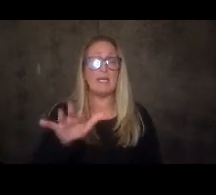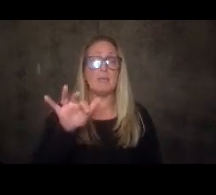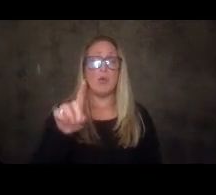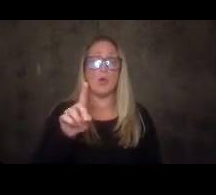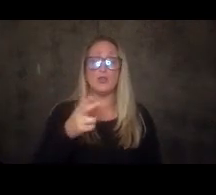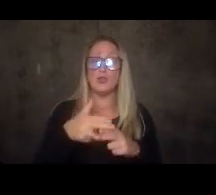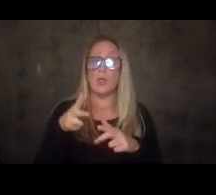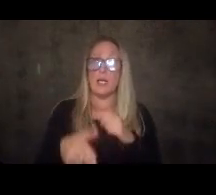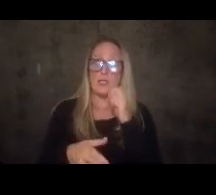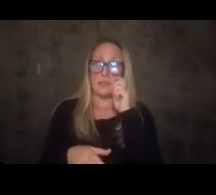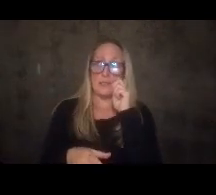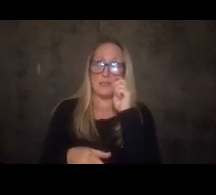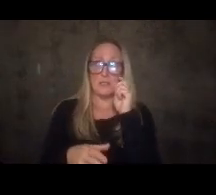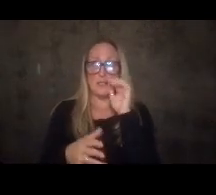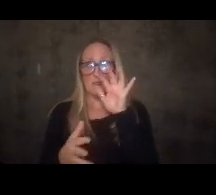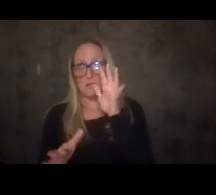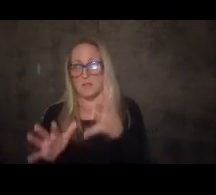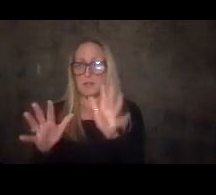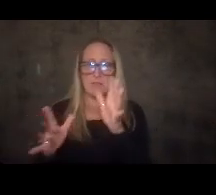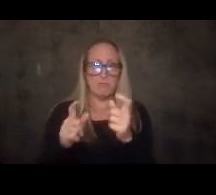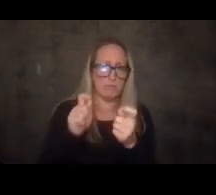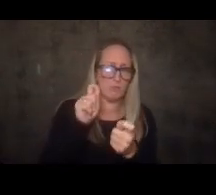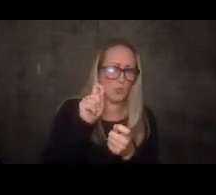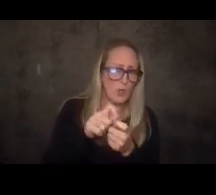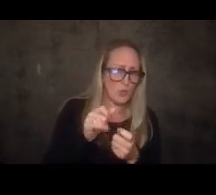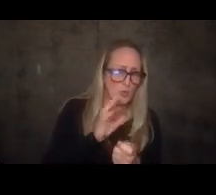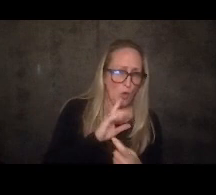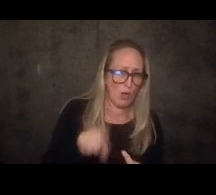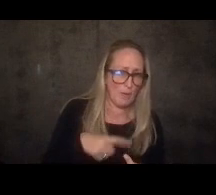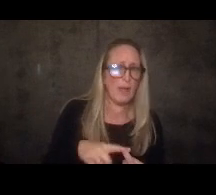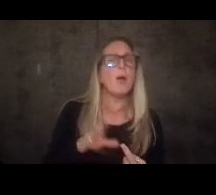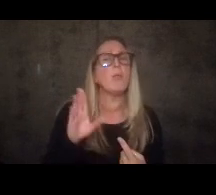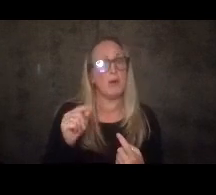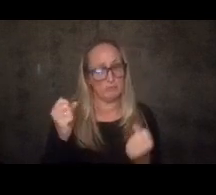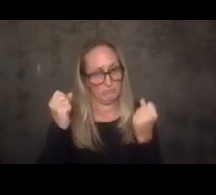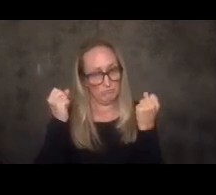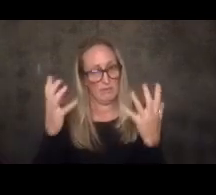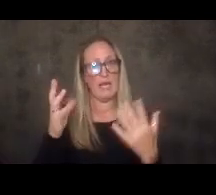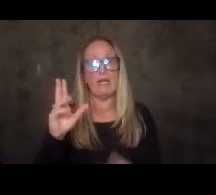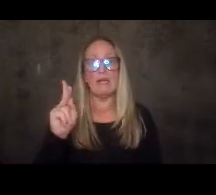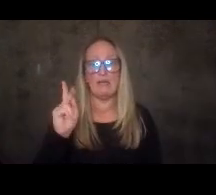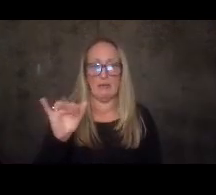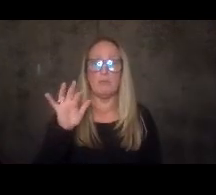I'm a little unsure of which specific features were talking about, but there are a lot of keyboard shortcuts that are